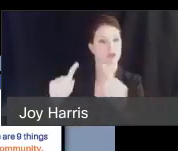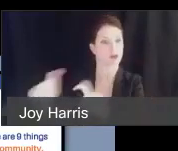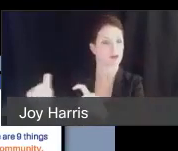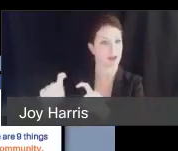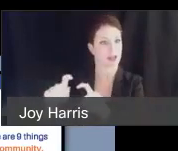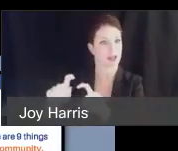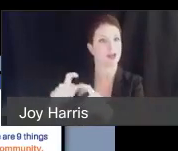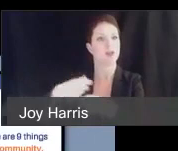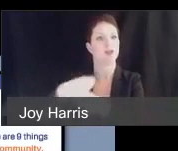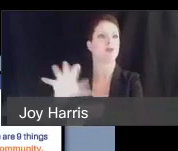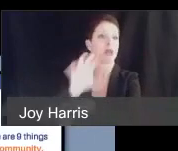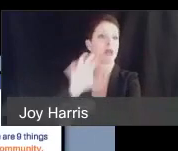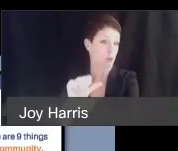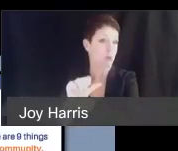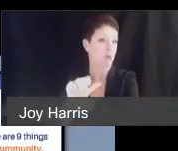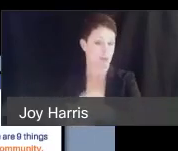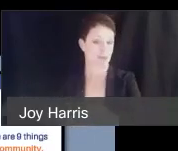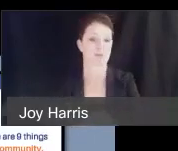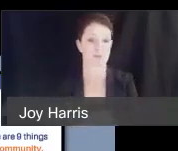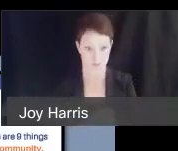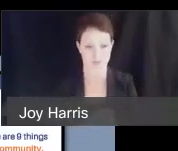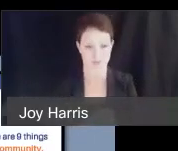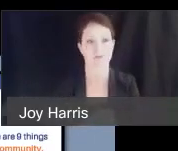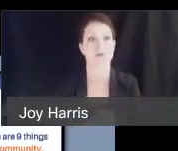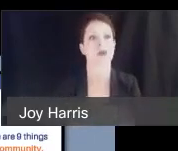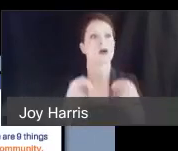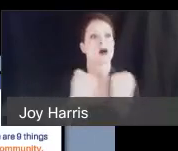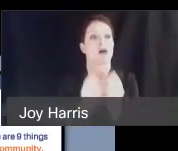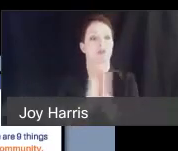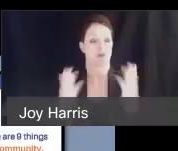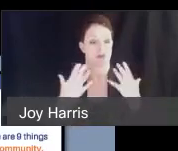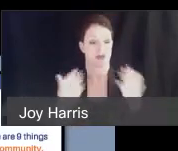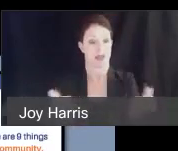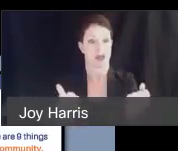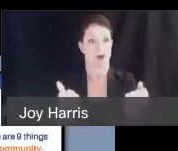appointment. Our Office of Public Health is reviewing the responses